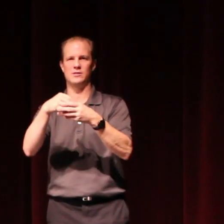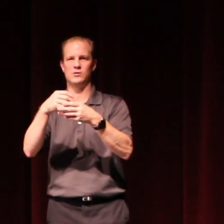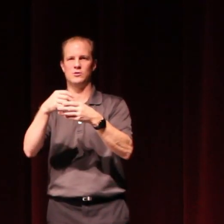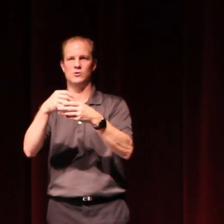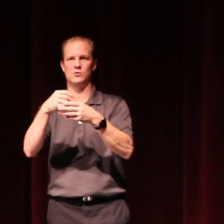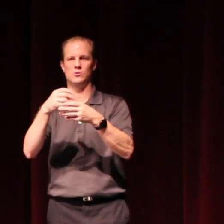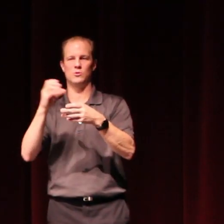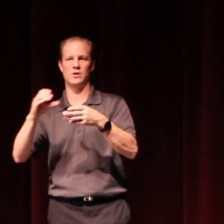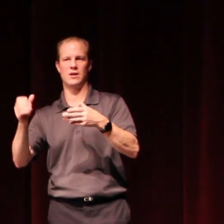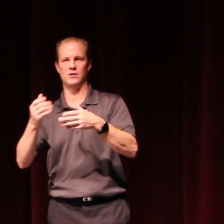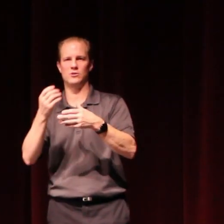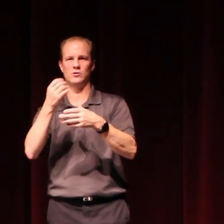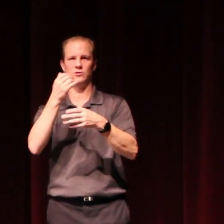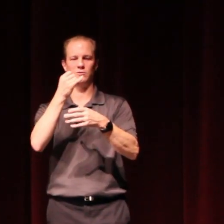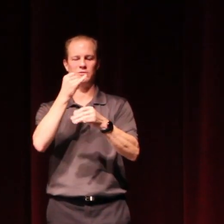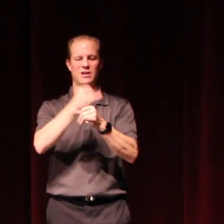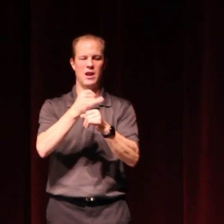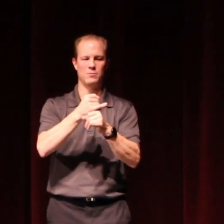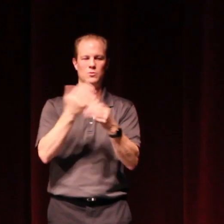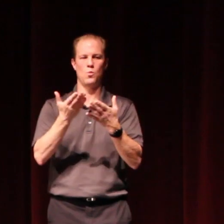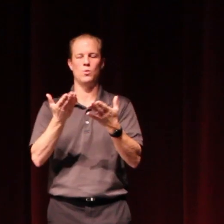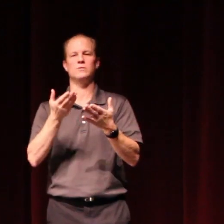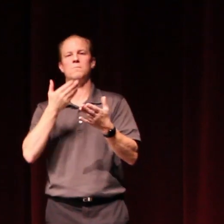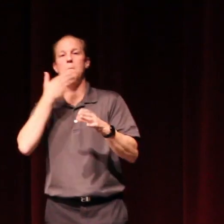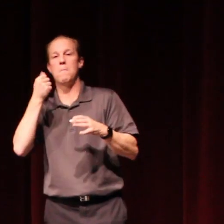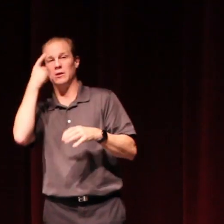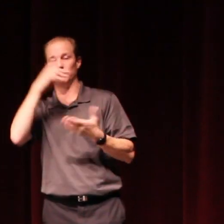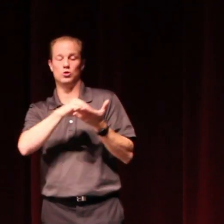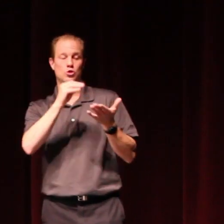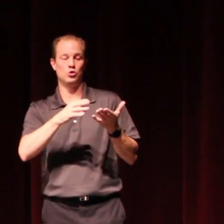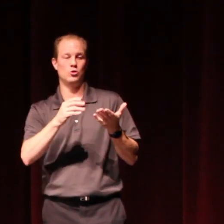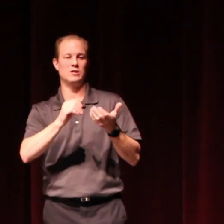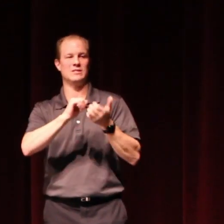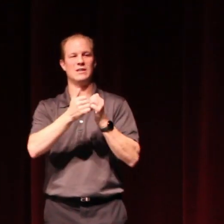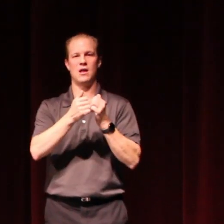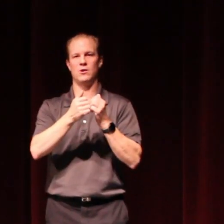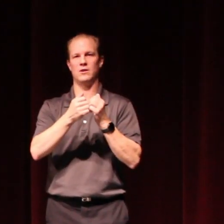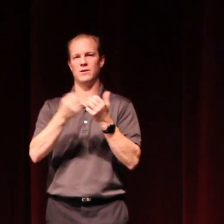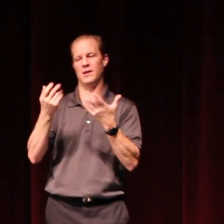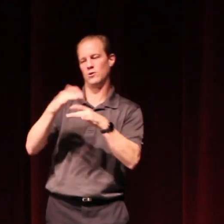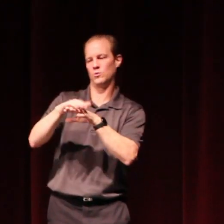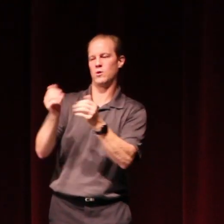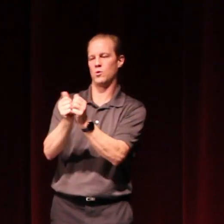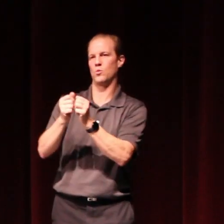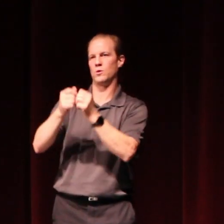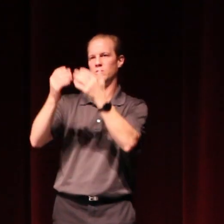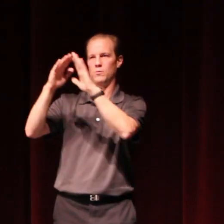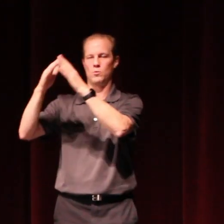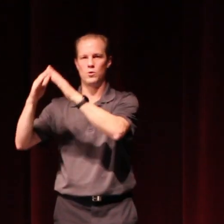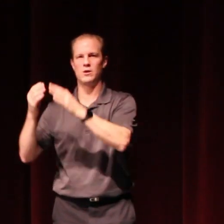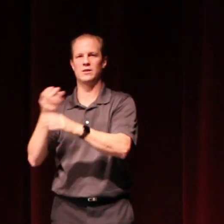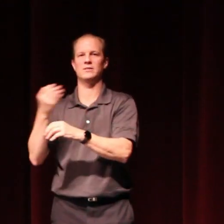best for the students, how to get them into the communities, and to provide them the opportunity